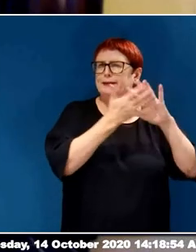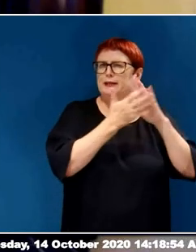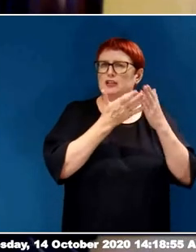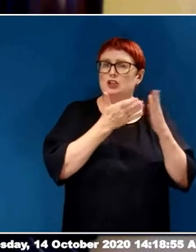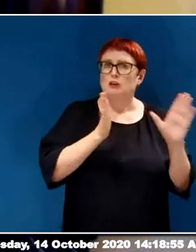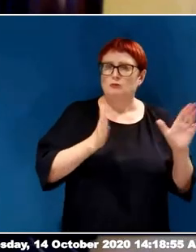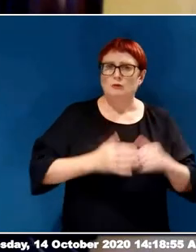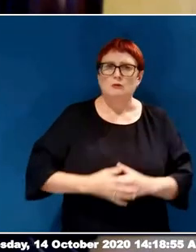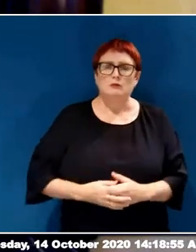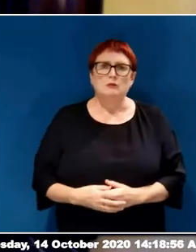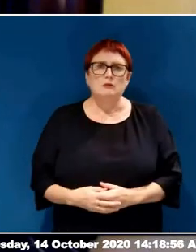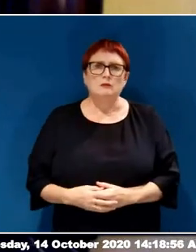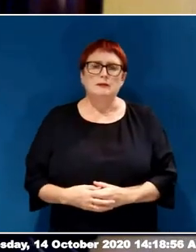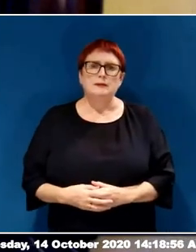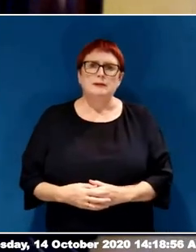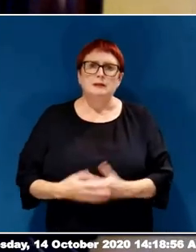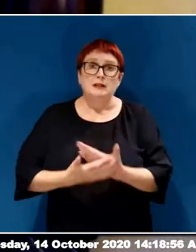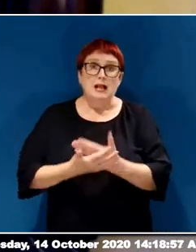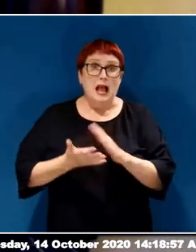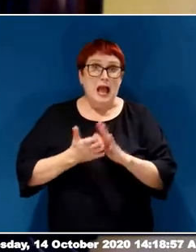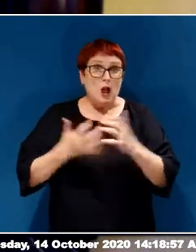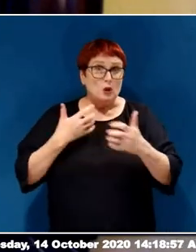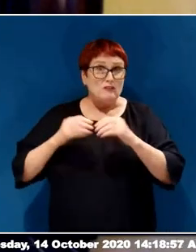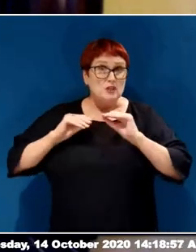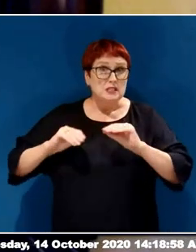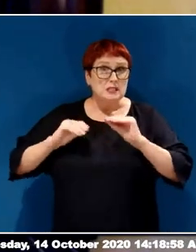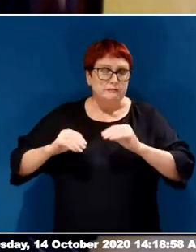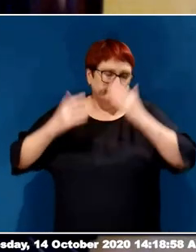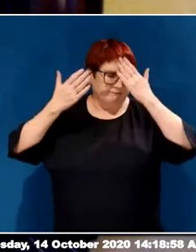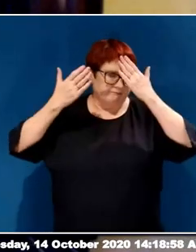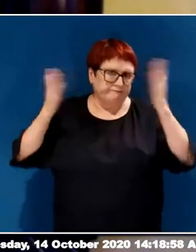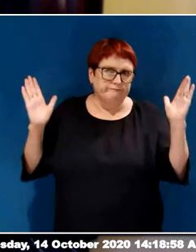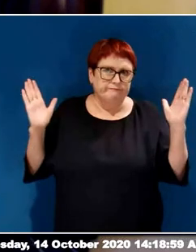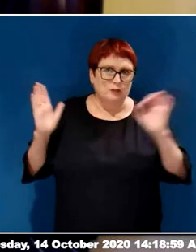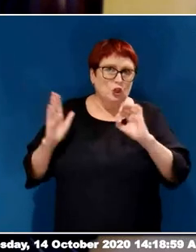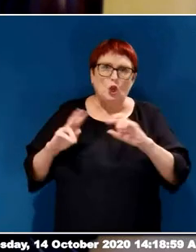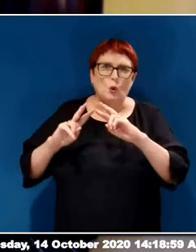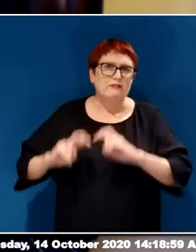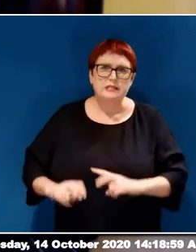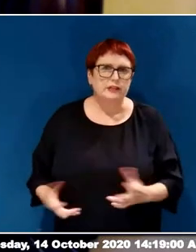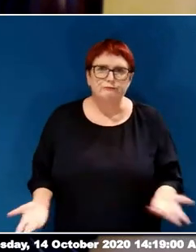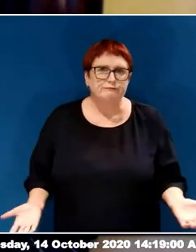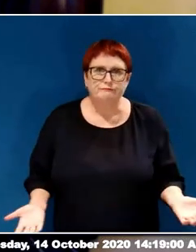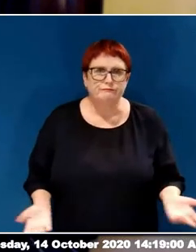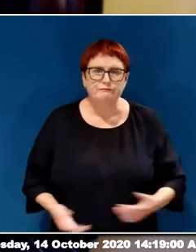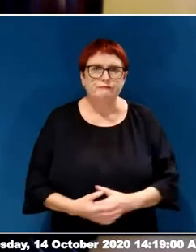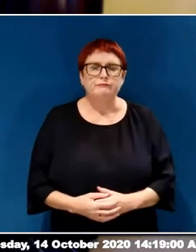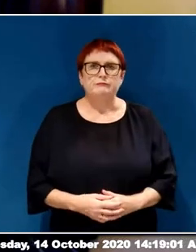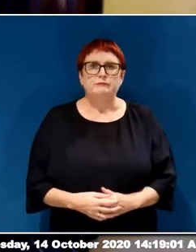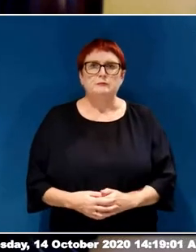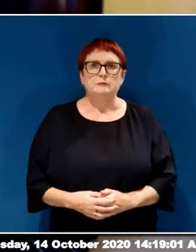It hasn't been mapped. And I think this goes back to the fact there is no national standard process for the planning.